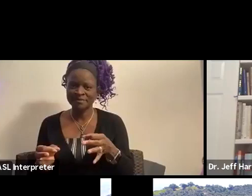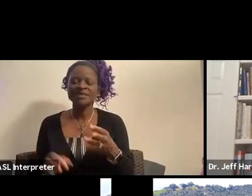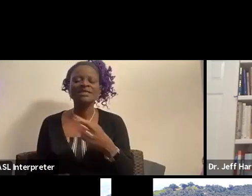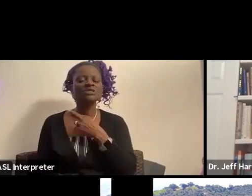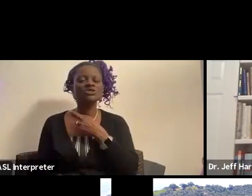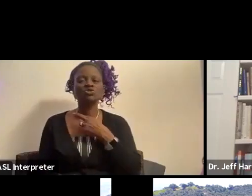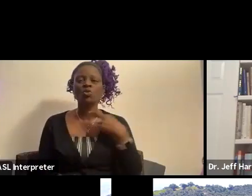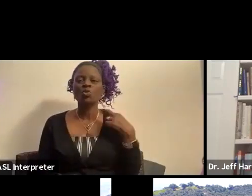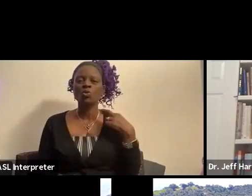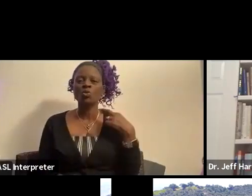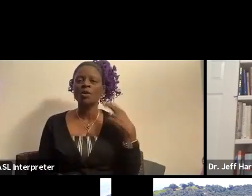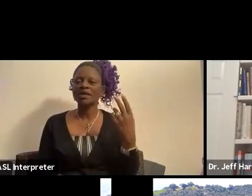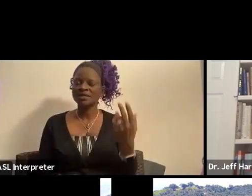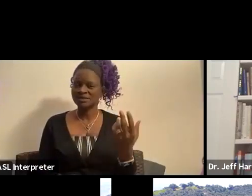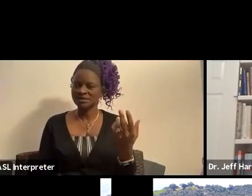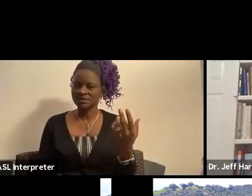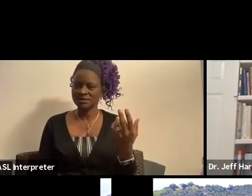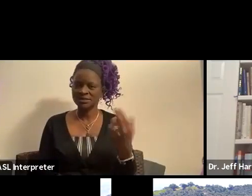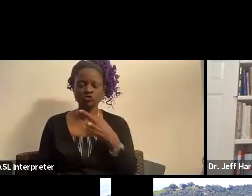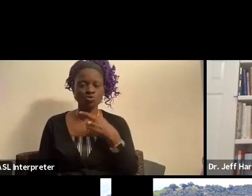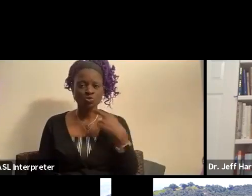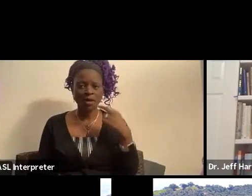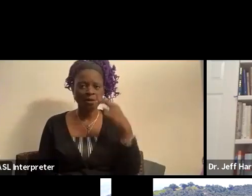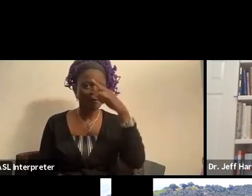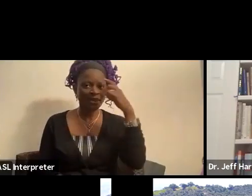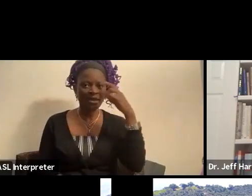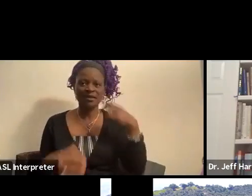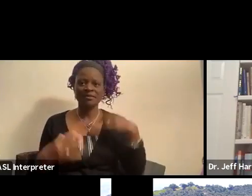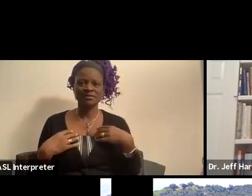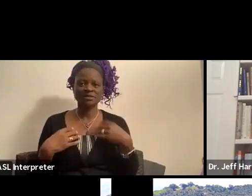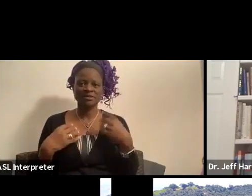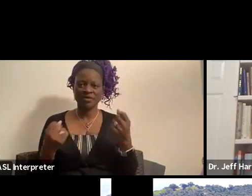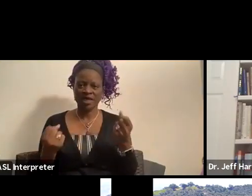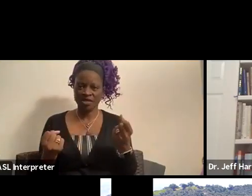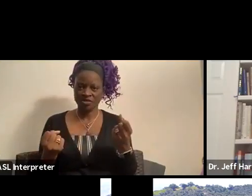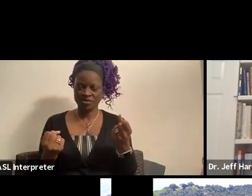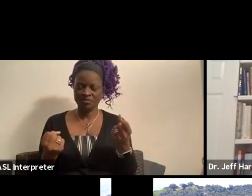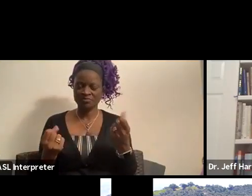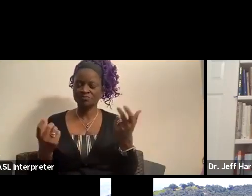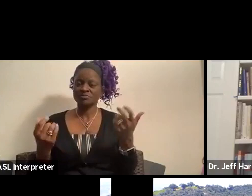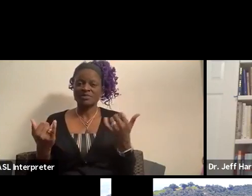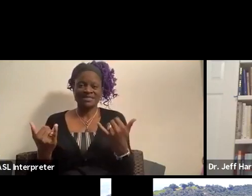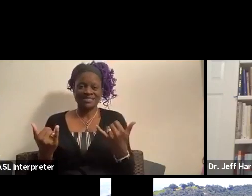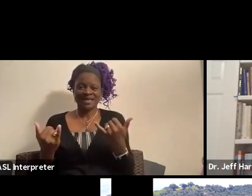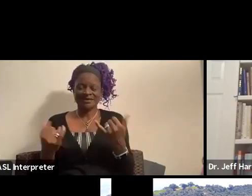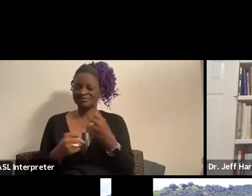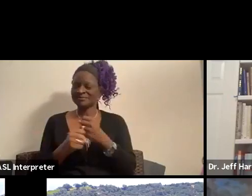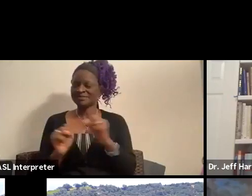risk factor as it relates to health standards, it's not safe. So we have to look at that carefully.